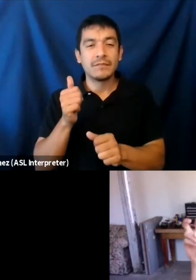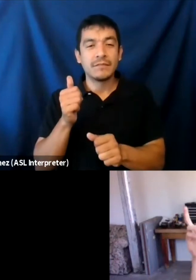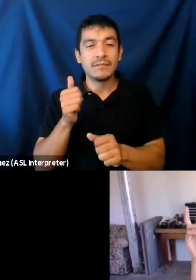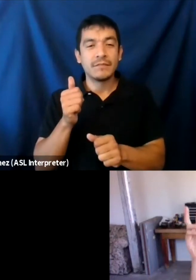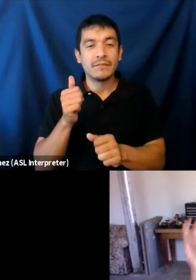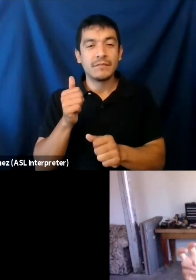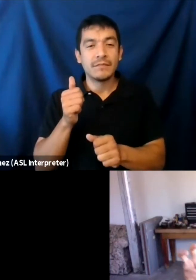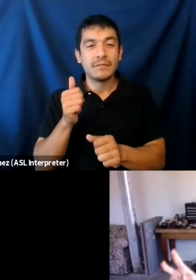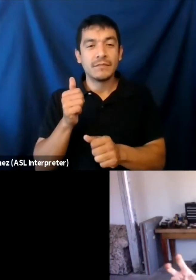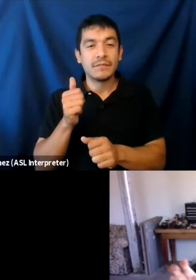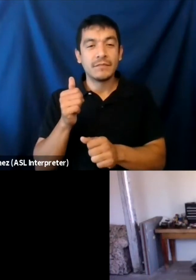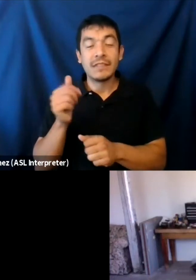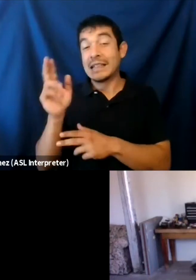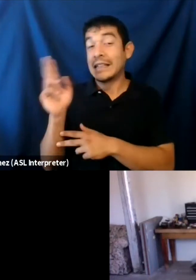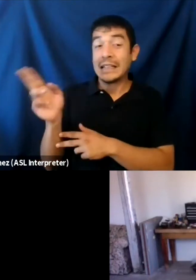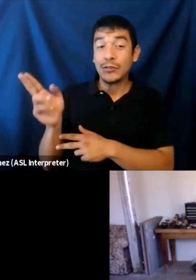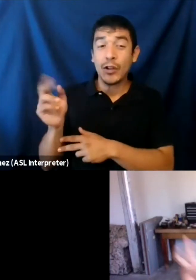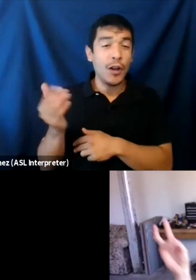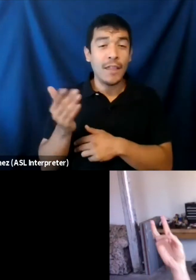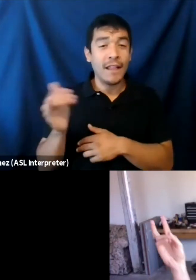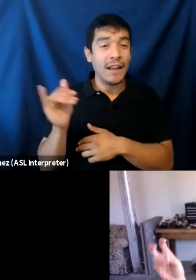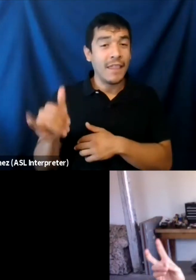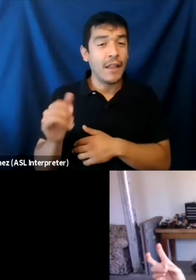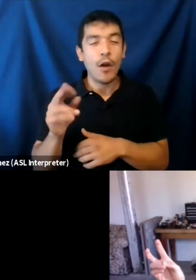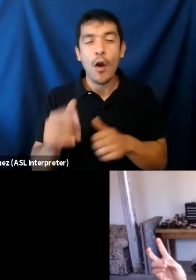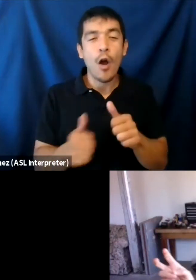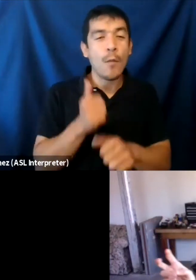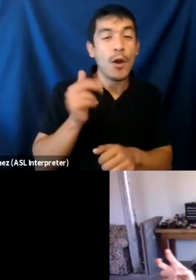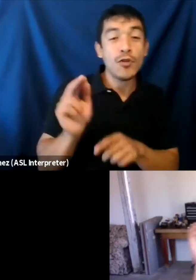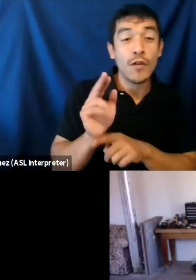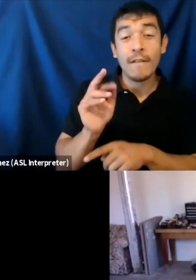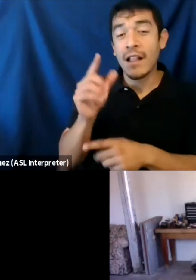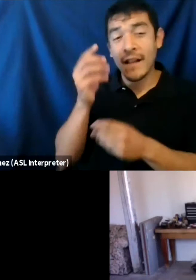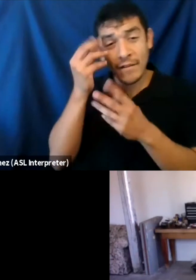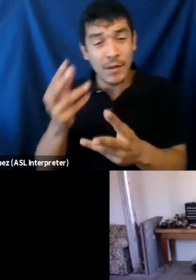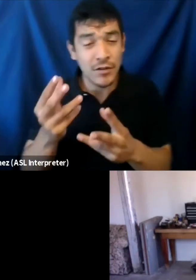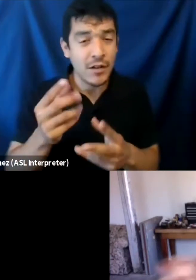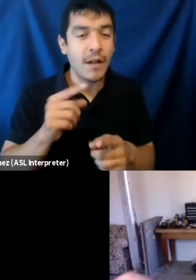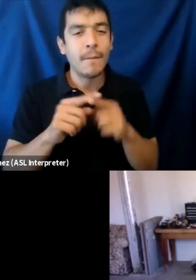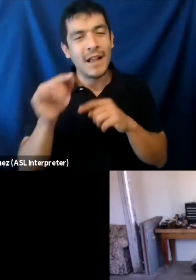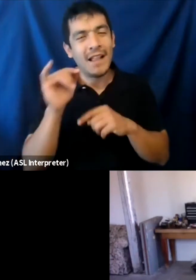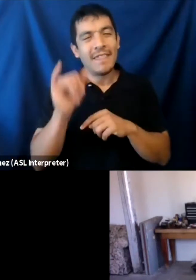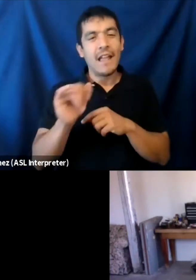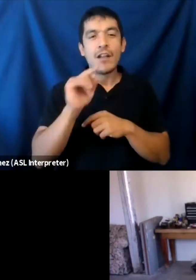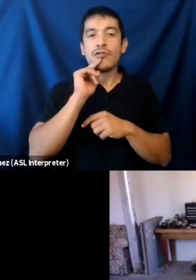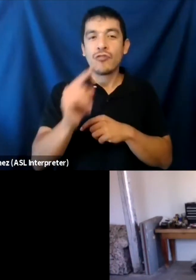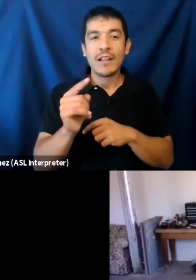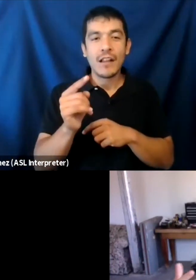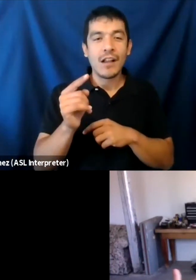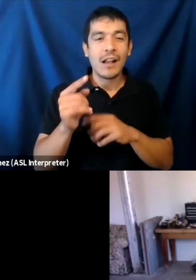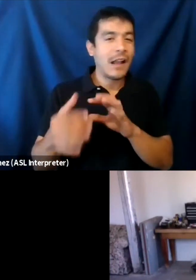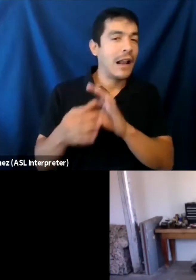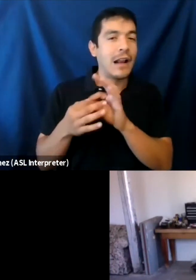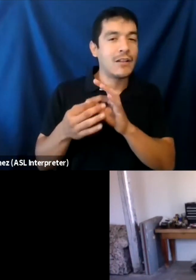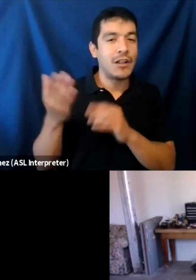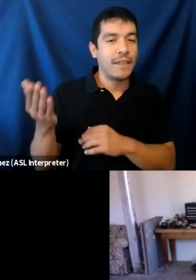the official history or anything like that, or that it's the most useful information, but I'm like, that's the really compelling connection. So I always look